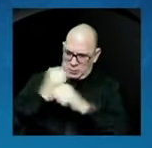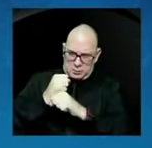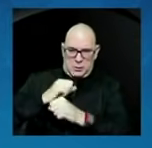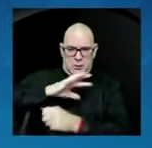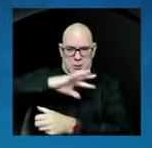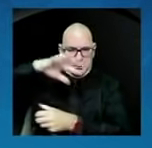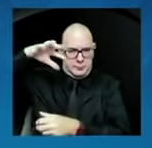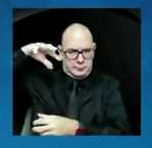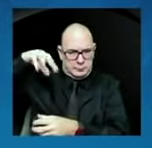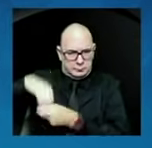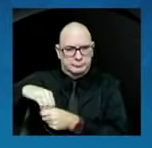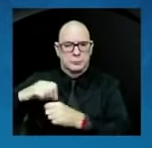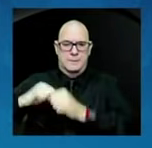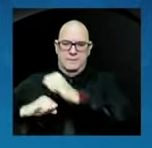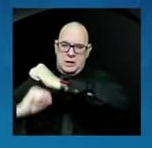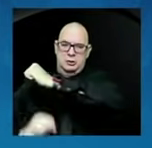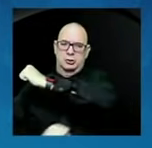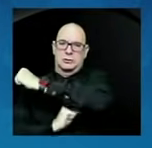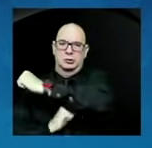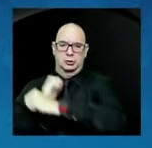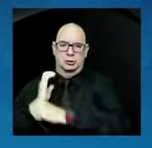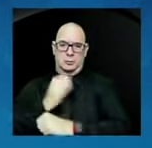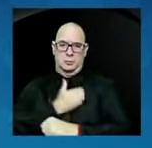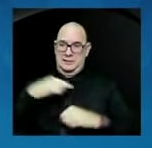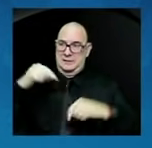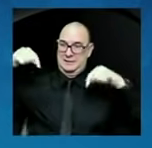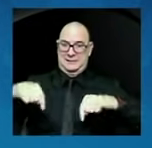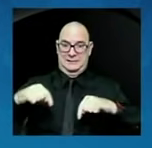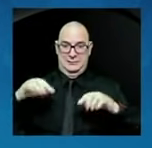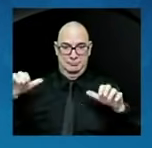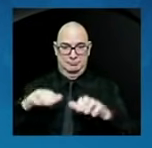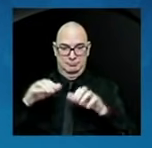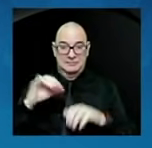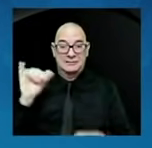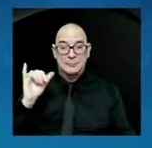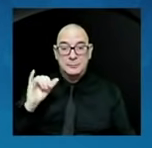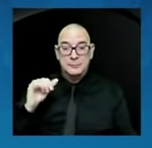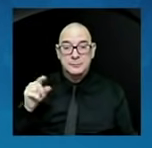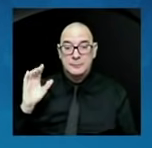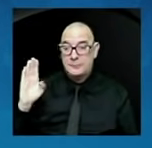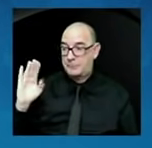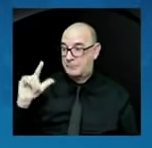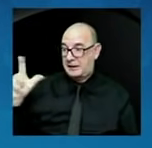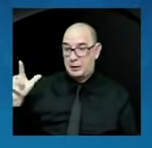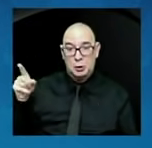COMPREHENSIVE FRAMEWORK FOR OUR SPACE PRIORIKIN